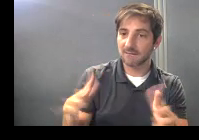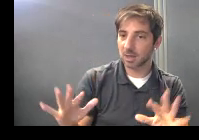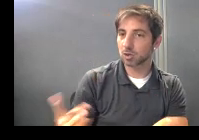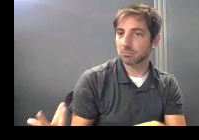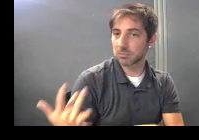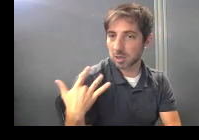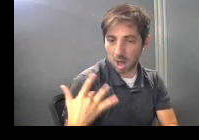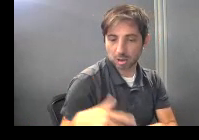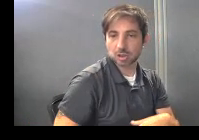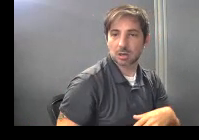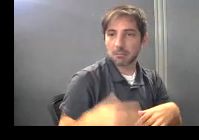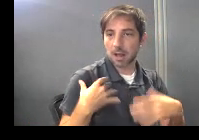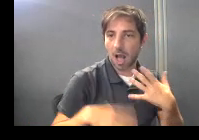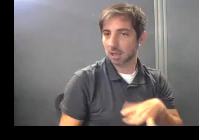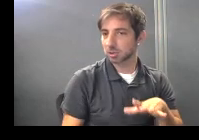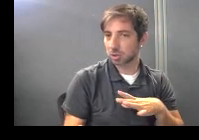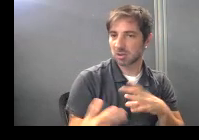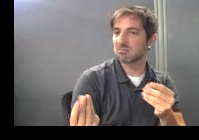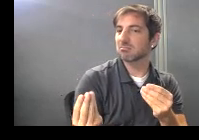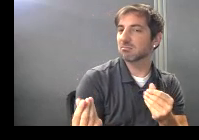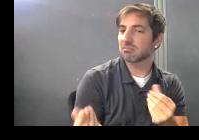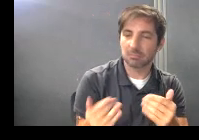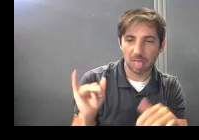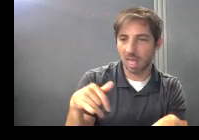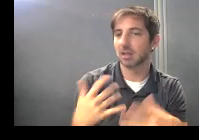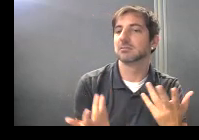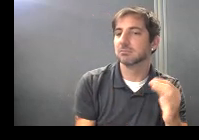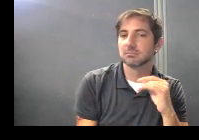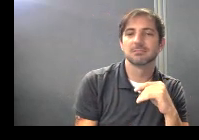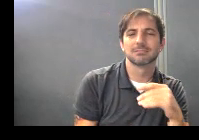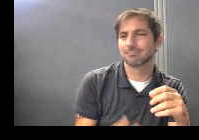TOE SHOES AND THINGS LIKE THAT. LOTS OF WONDERFUL OPPORTUNITIES.